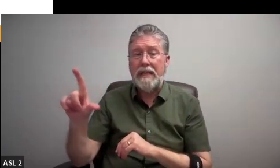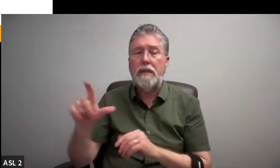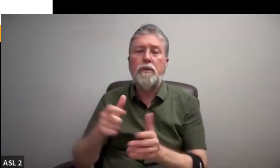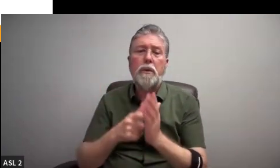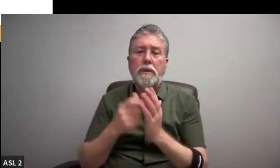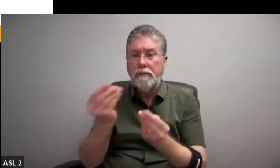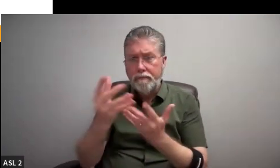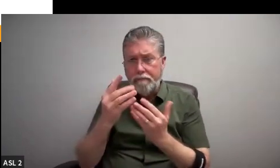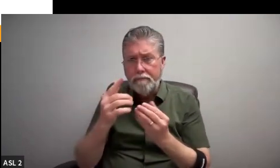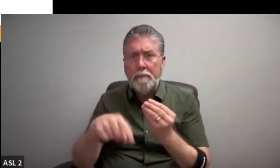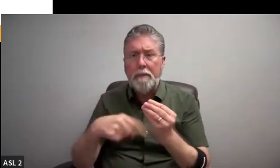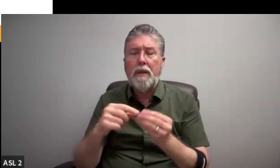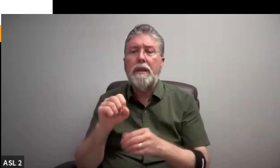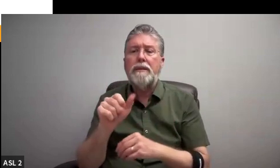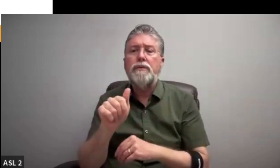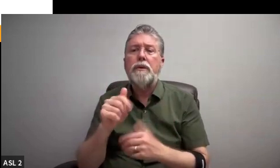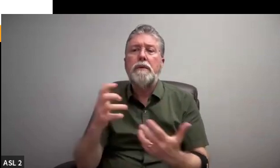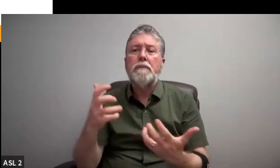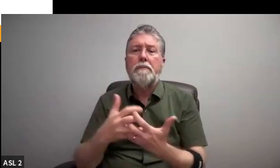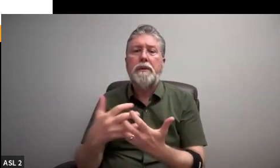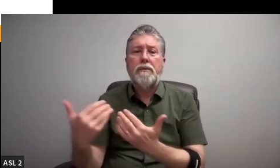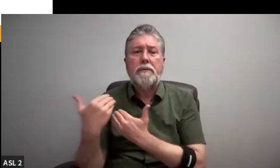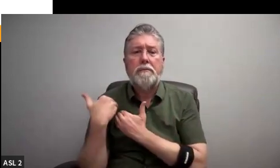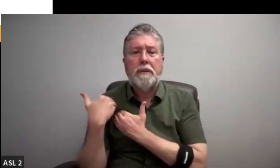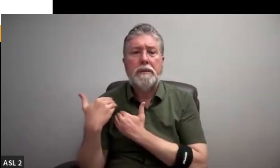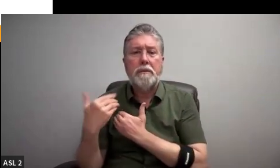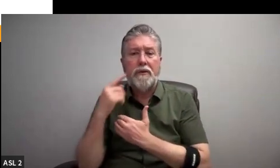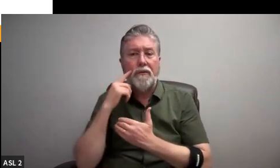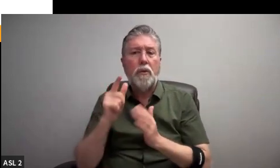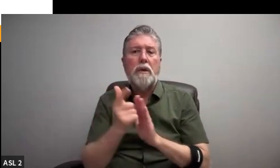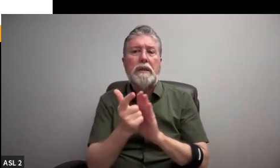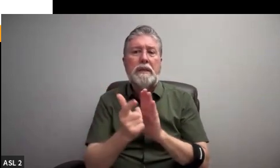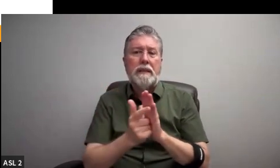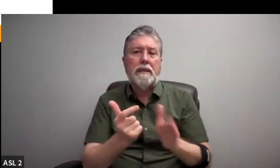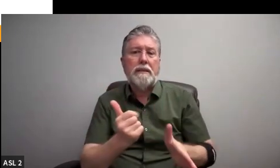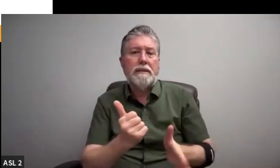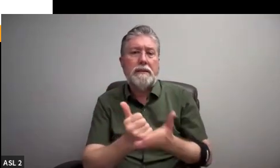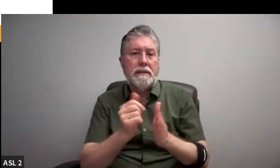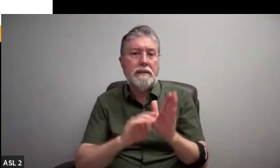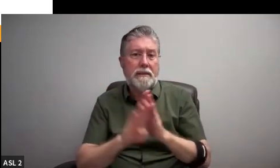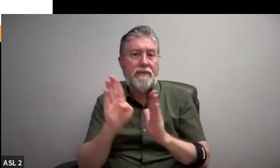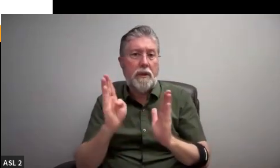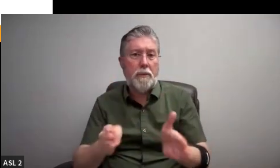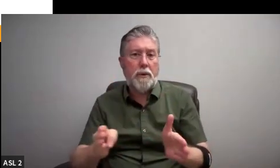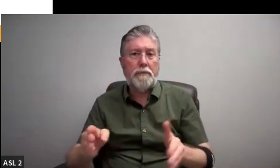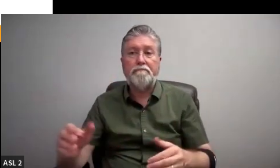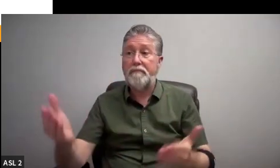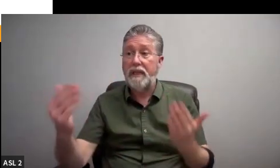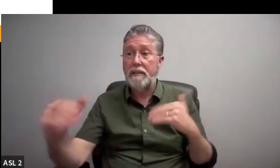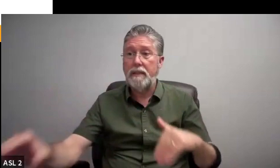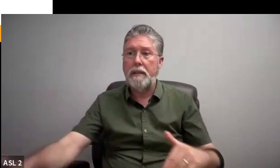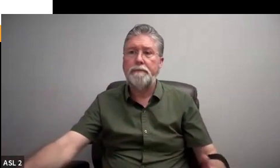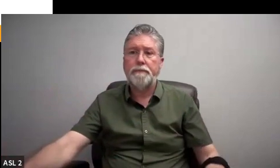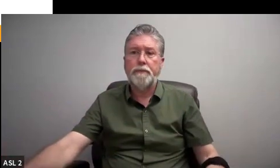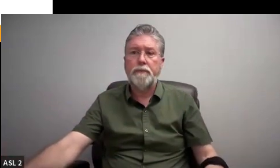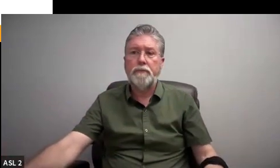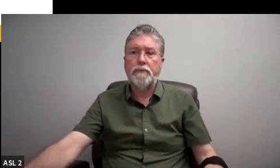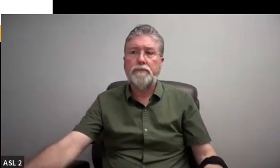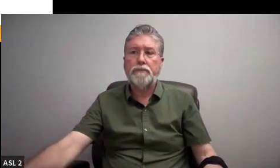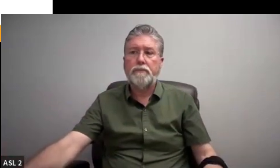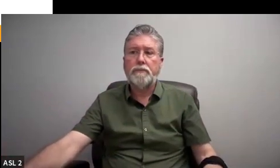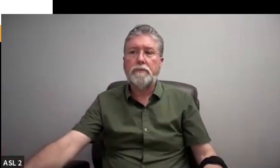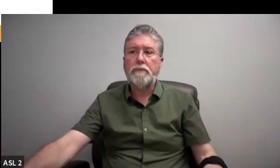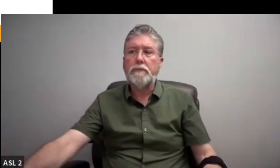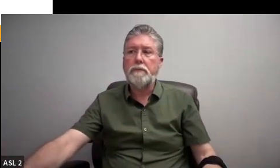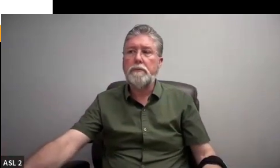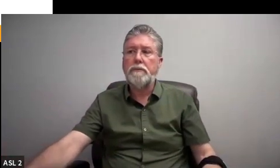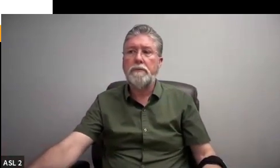on how the SUA will meet responsibilities for the Legal Assistance Developer. Next slide please.